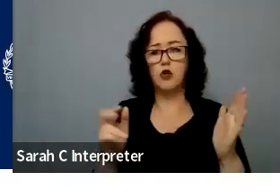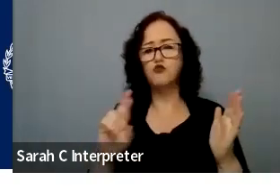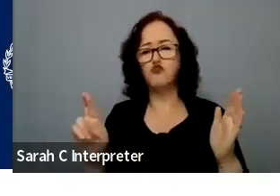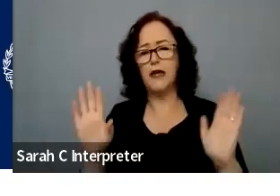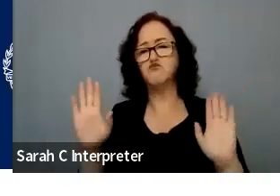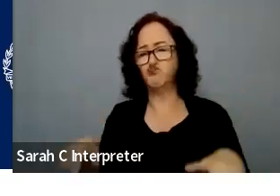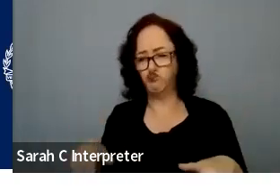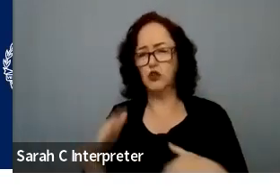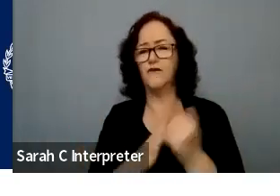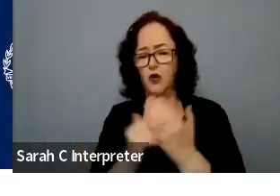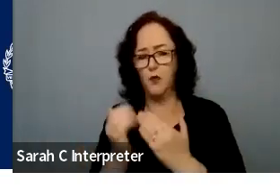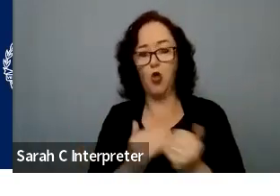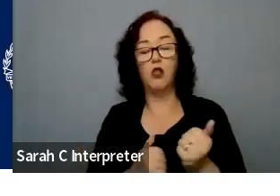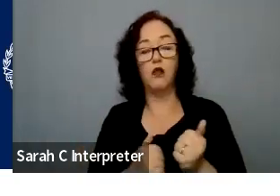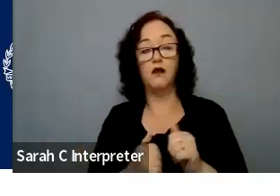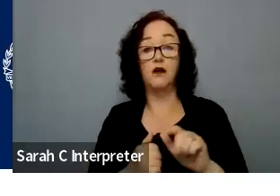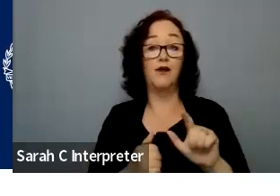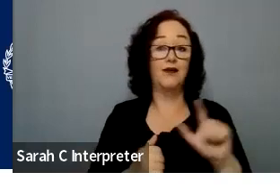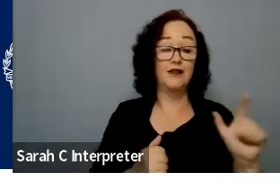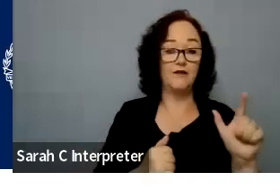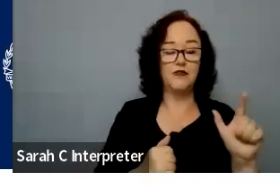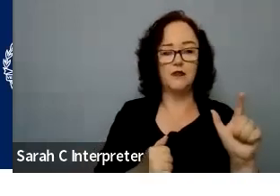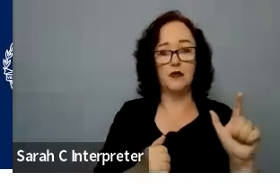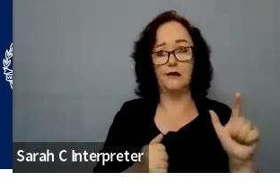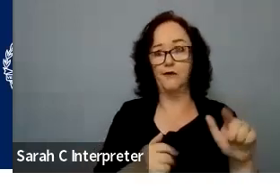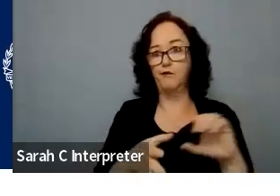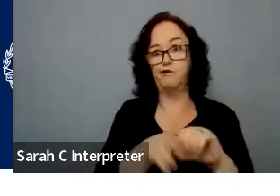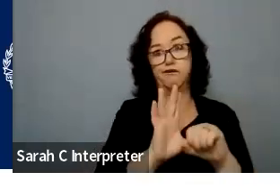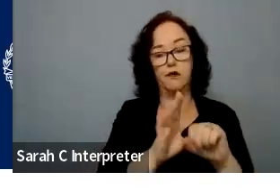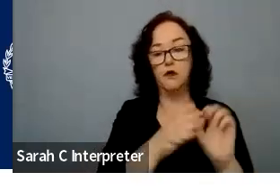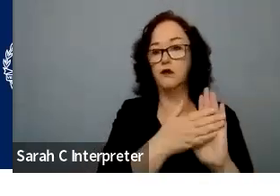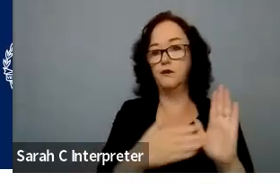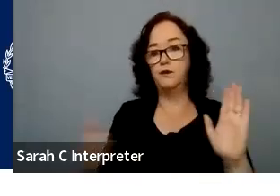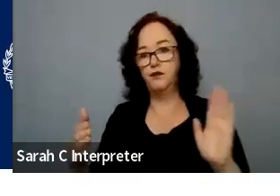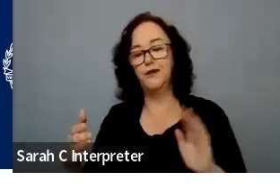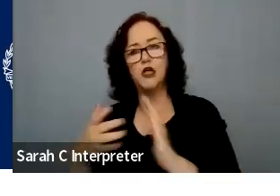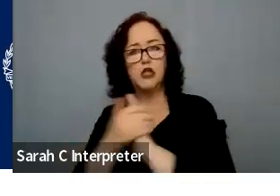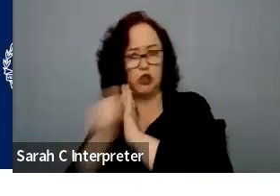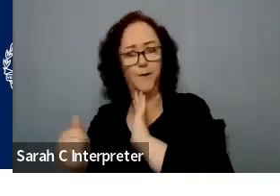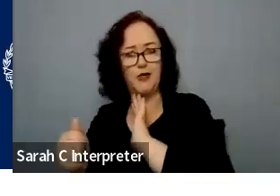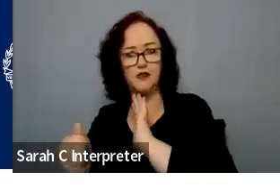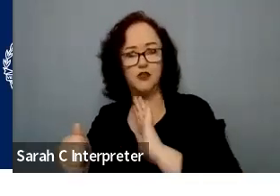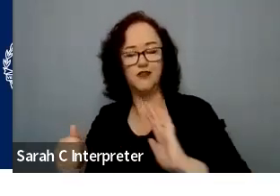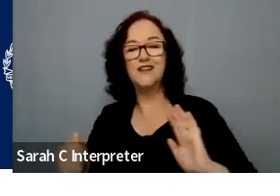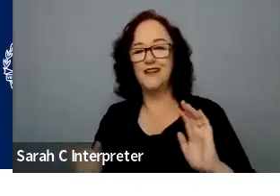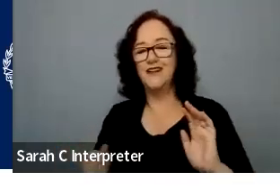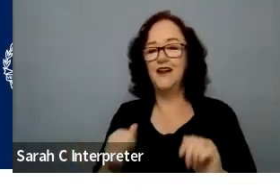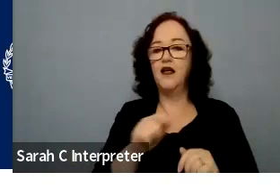incompetent and the right highly competent just to get and so they're supposed to select an item or